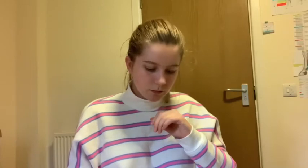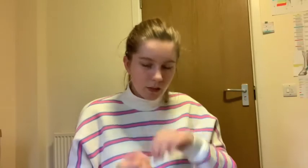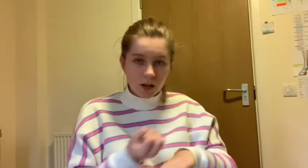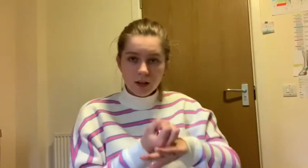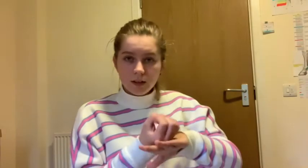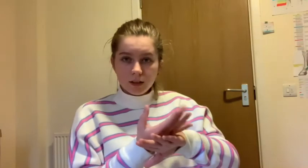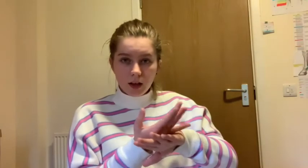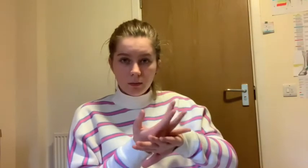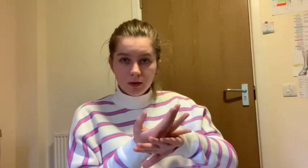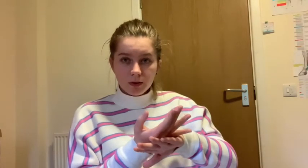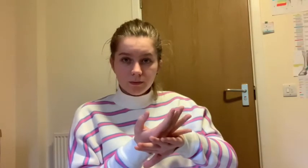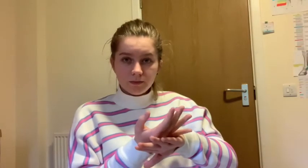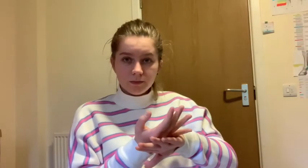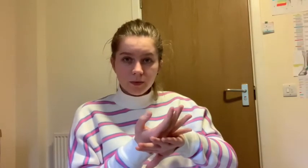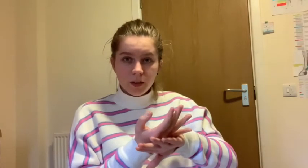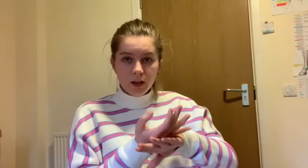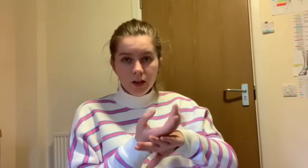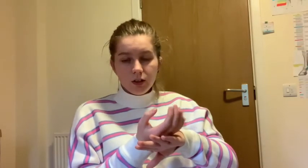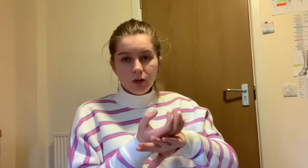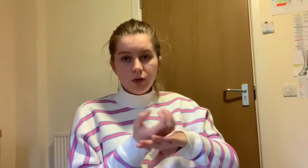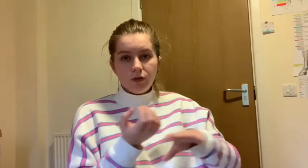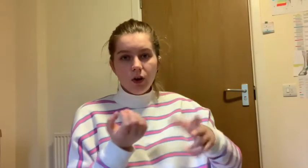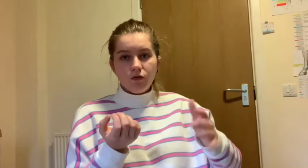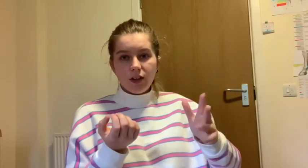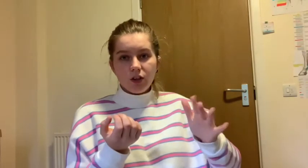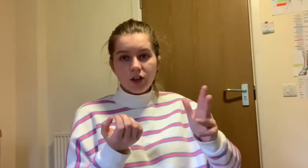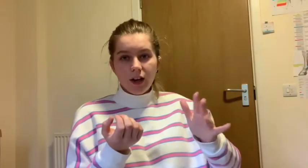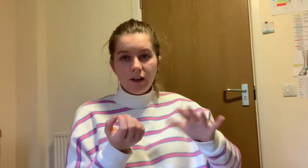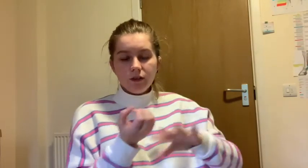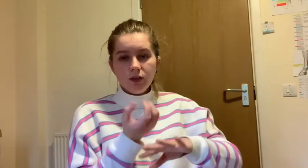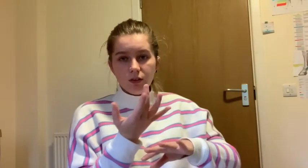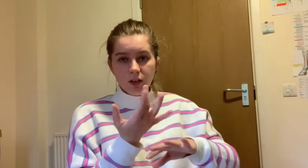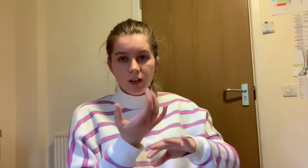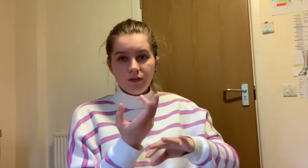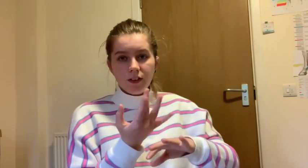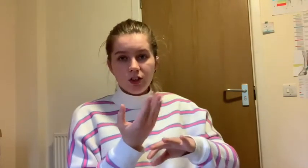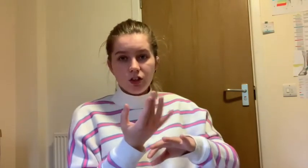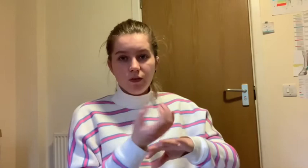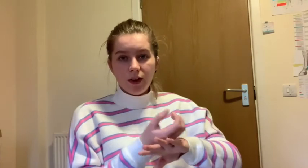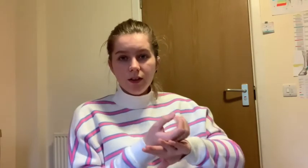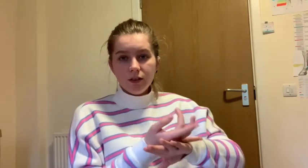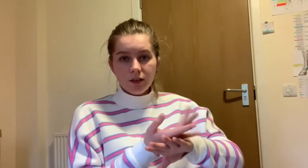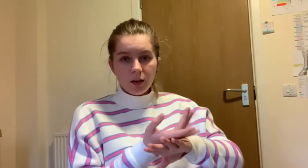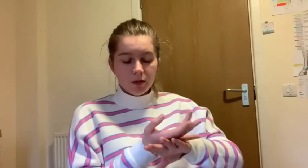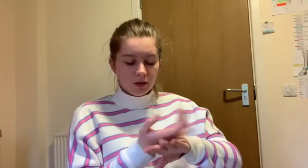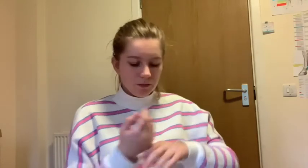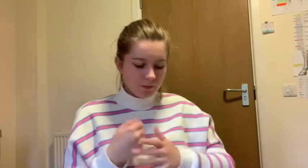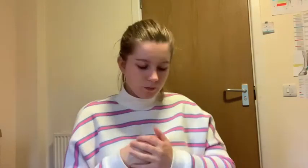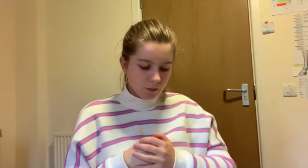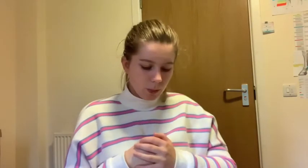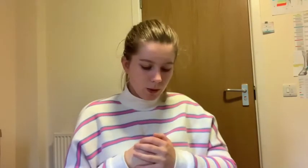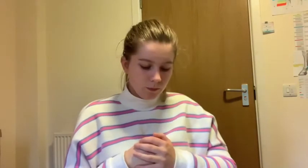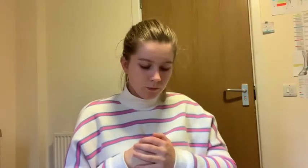"Diamond" you've got a ring on your left and it flickers on your right. "Diamond".